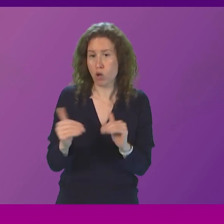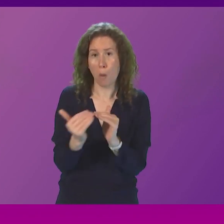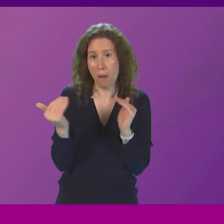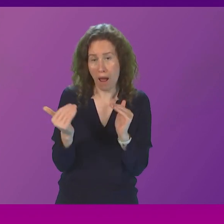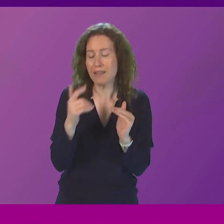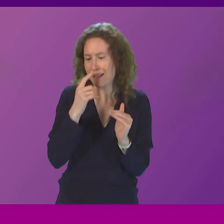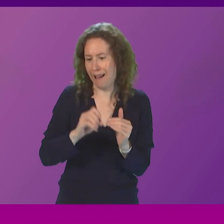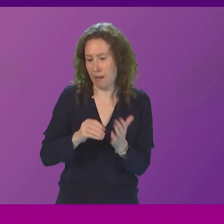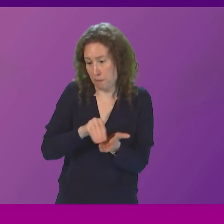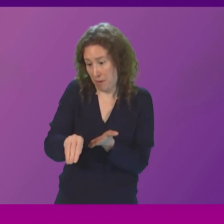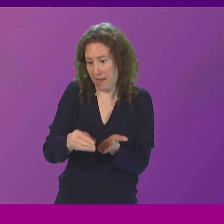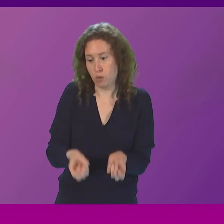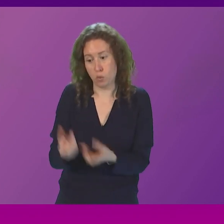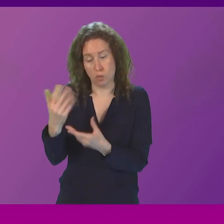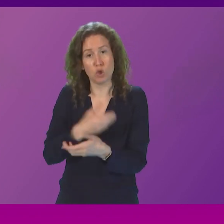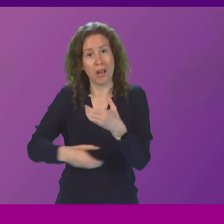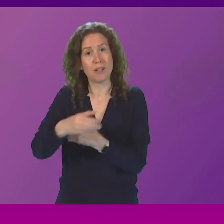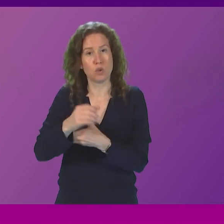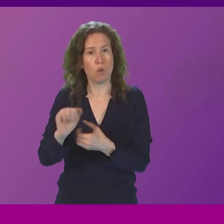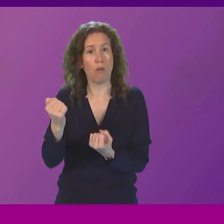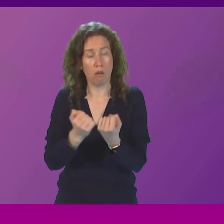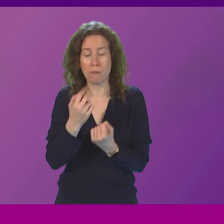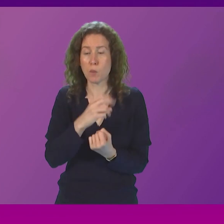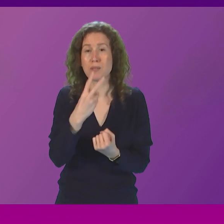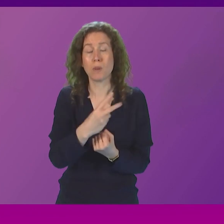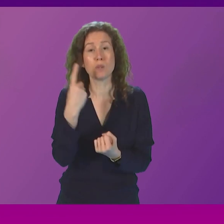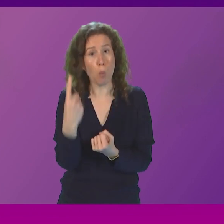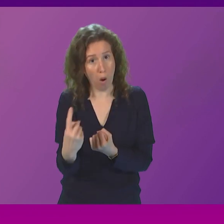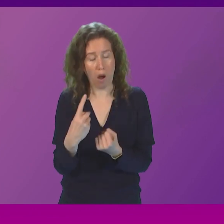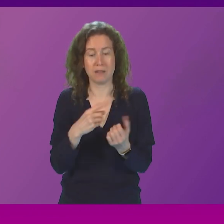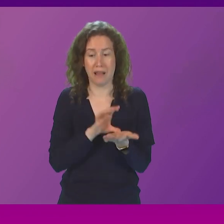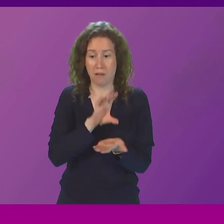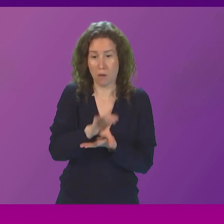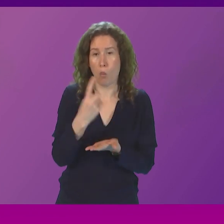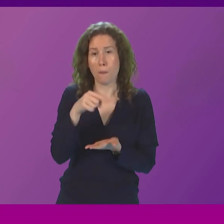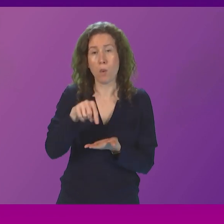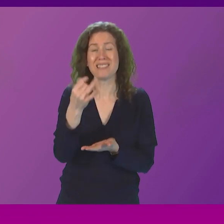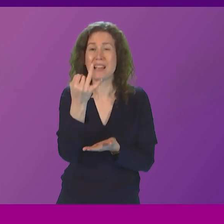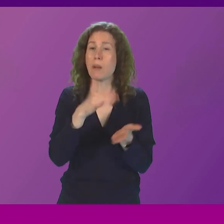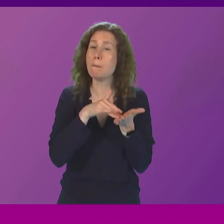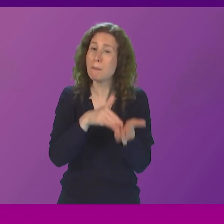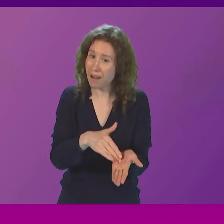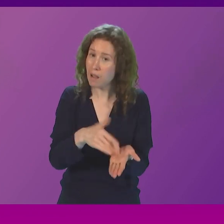In 2020-21, the LEZ support fund awarded £1.7 million in grants.